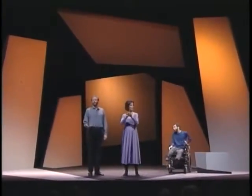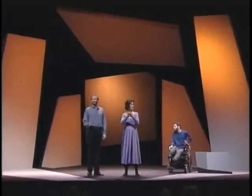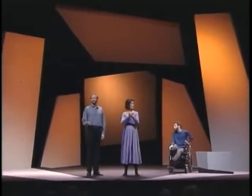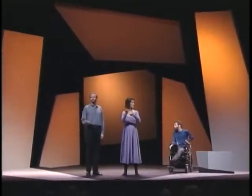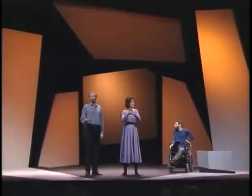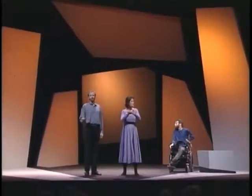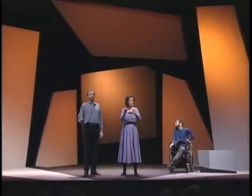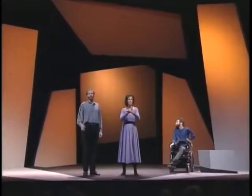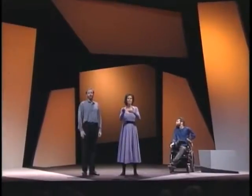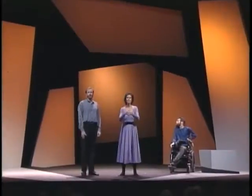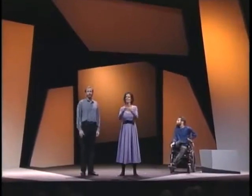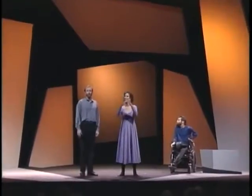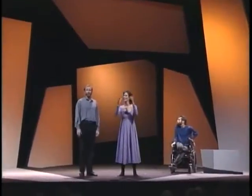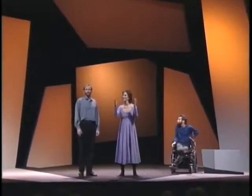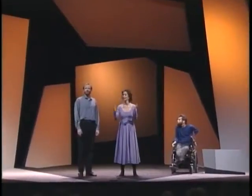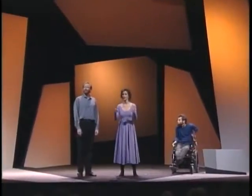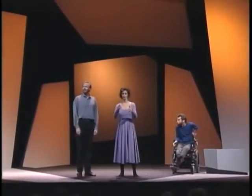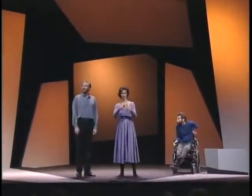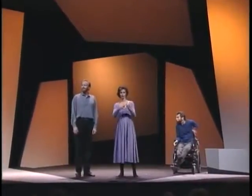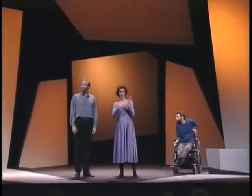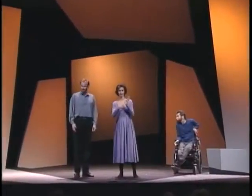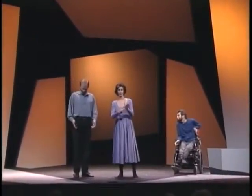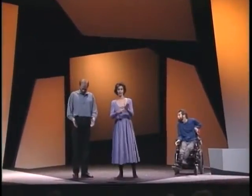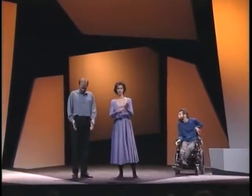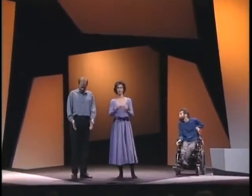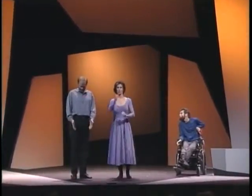than anyone I know like the businessman who helped me get